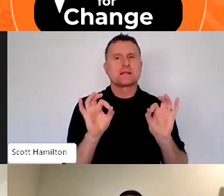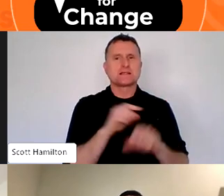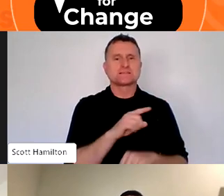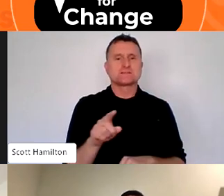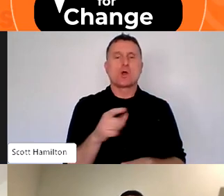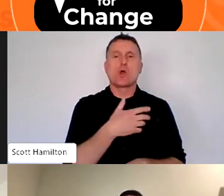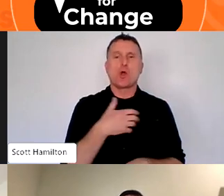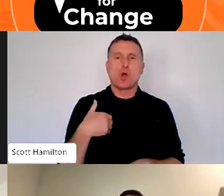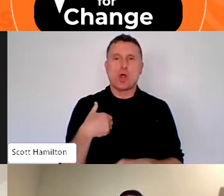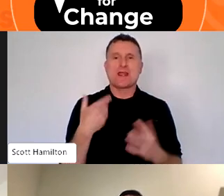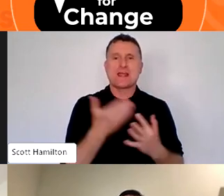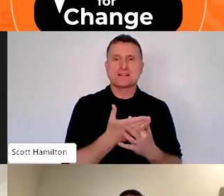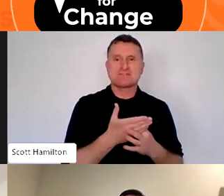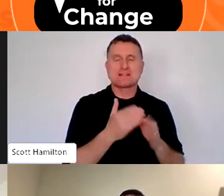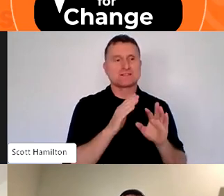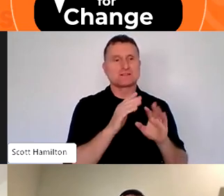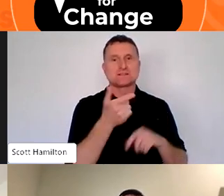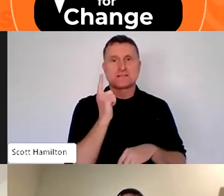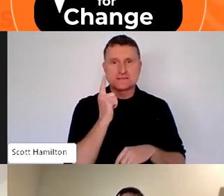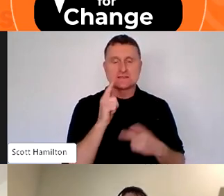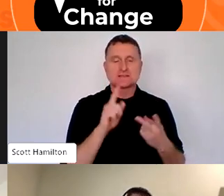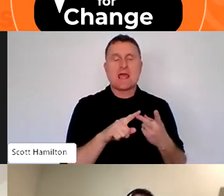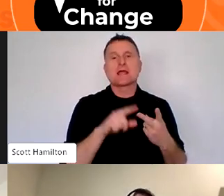and speech language therapists. And the other contract we work